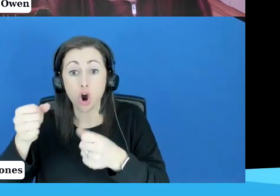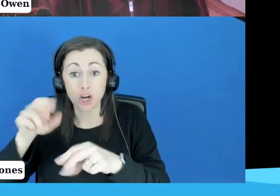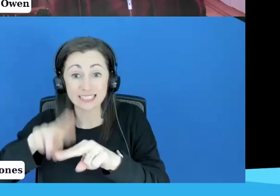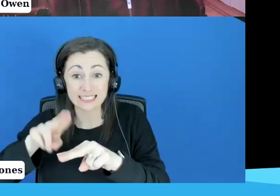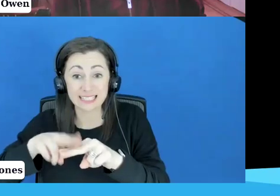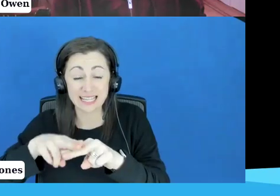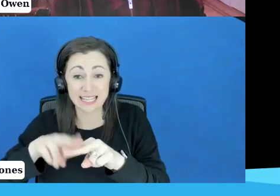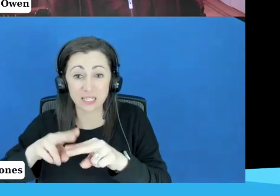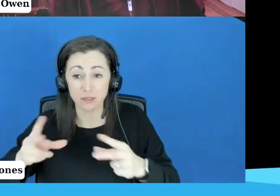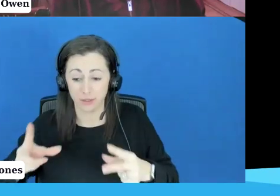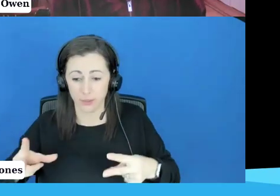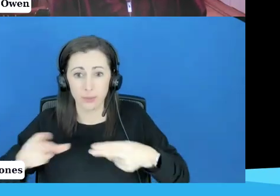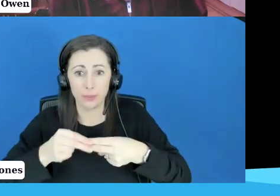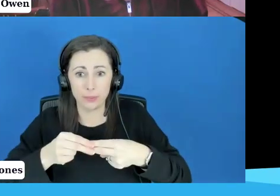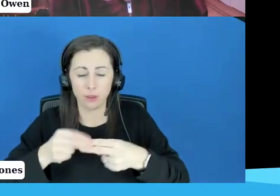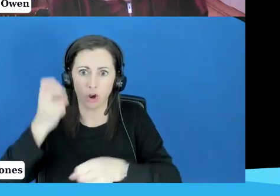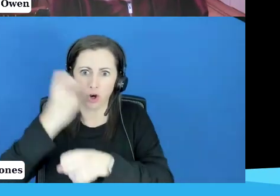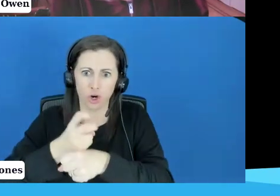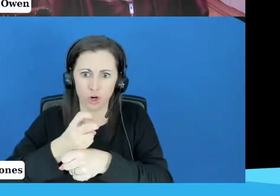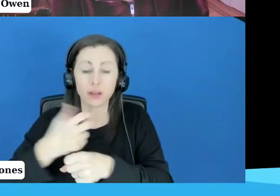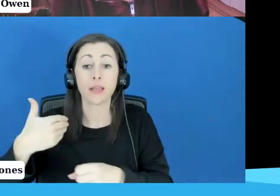There's something called an UnbuckleMe Car Seat Release Tool.